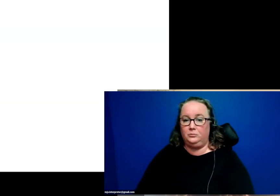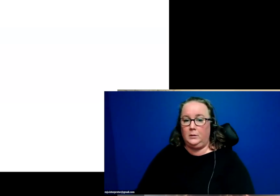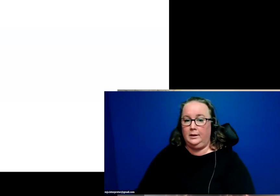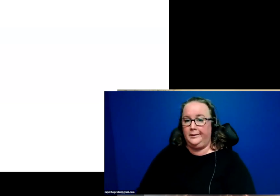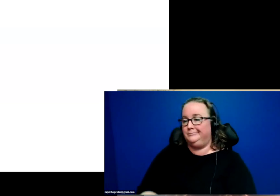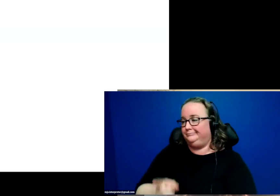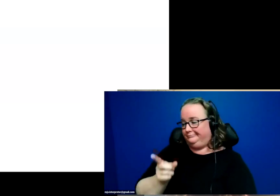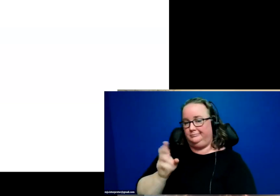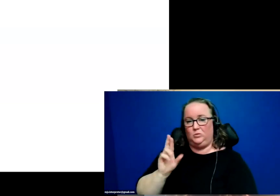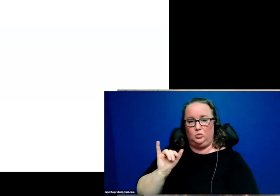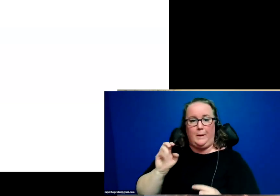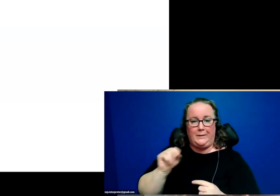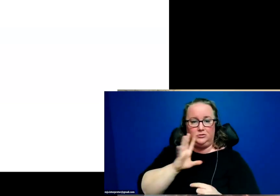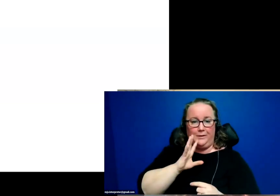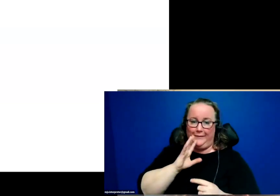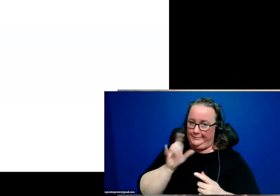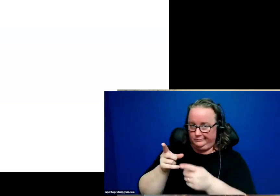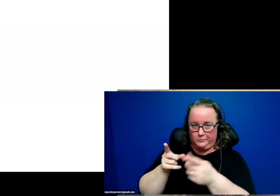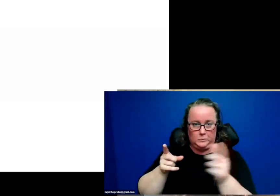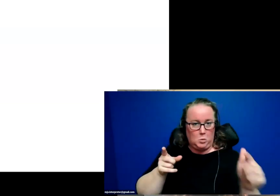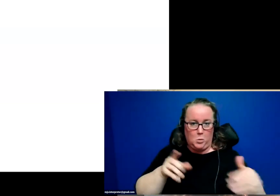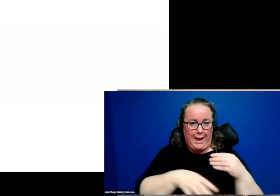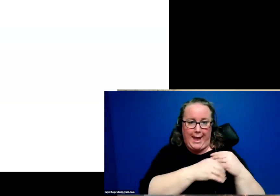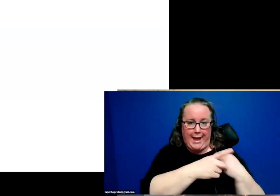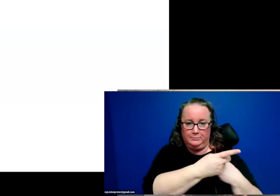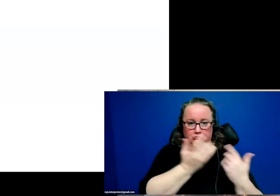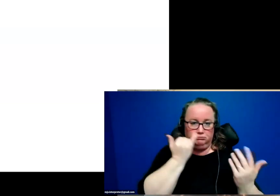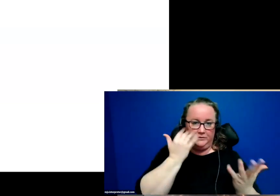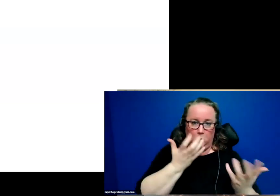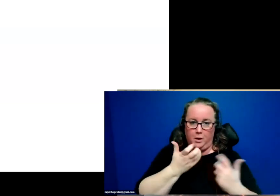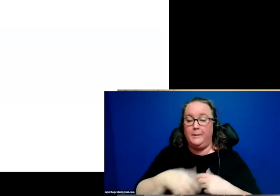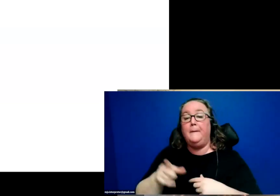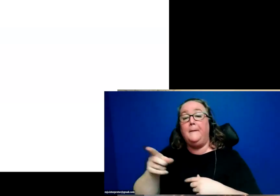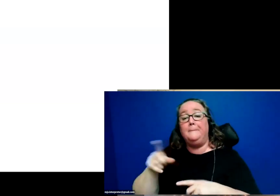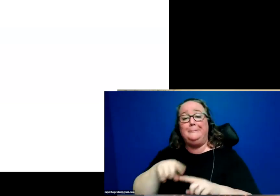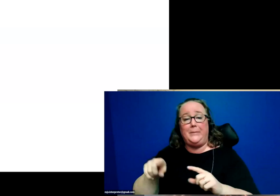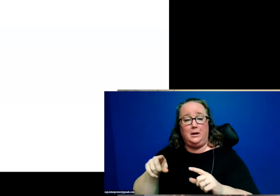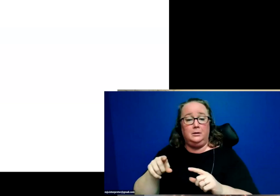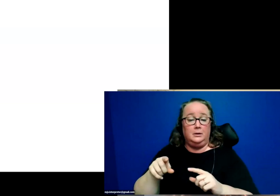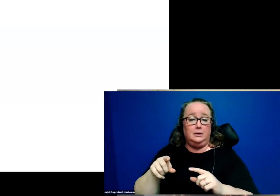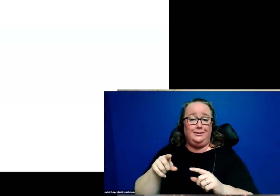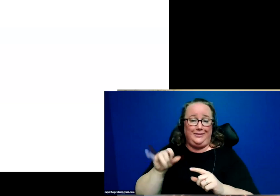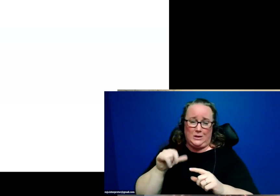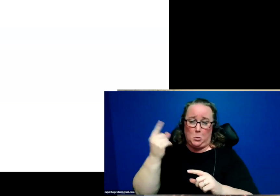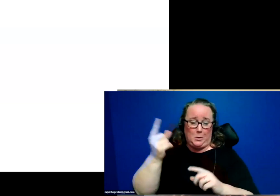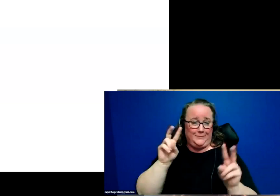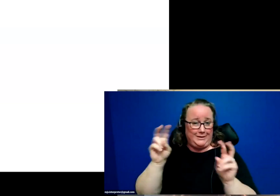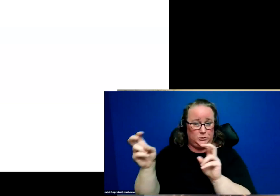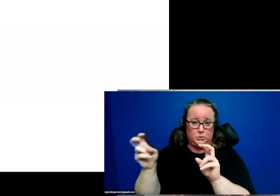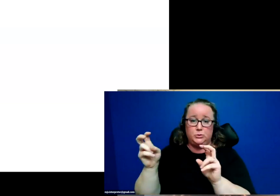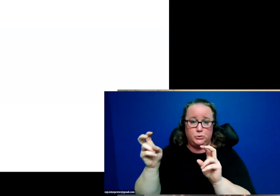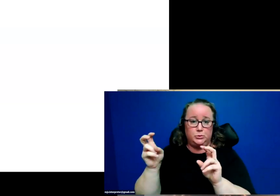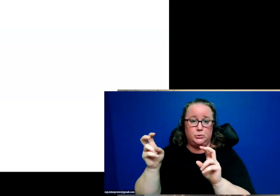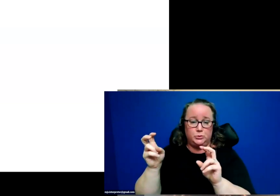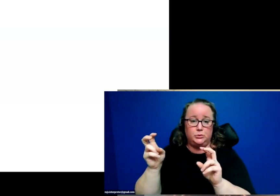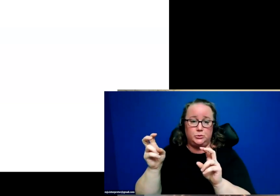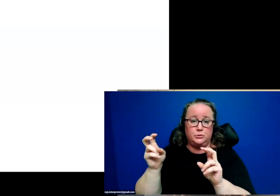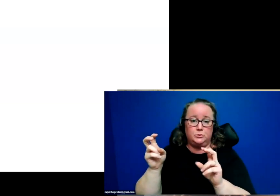I can start and Kavya, you can jump in if you have more, but, you know, I think that's one of the issues is that most jurisdictions